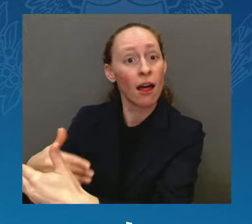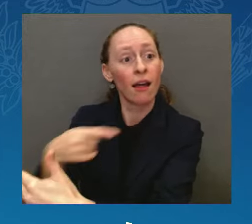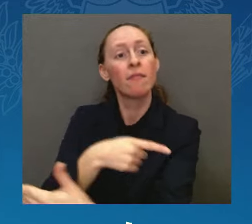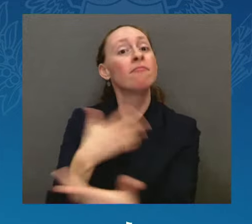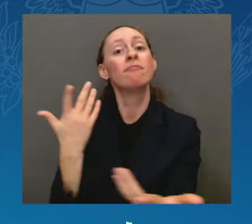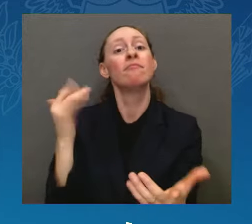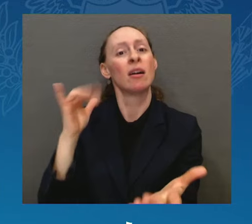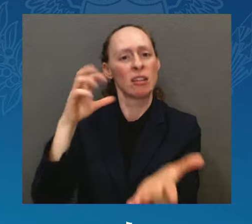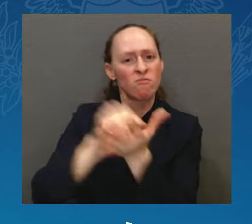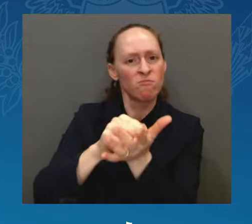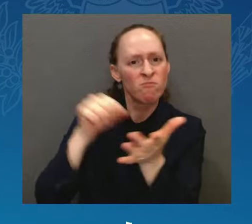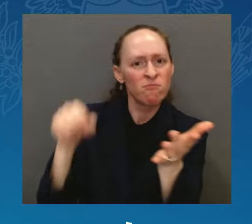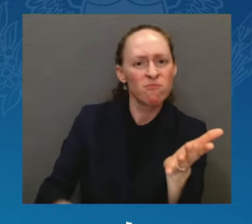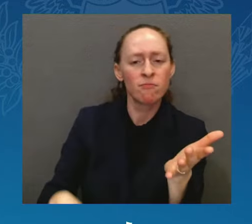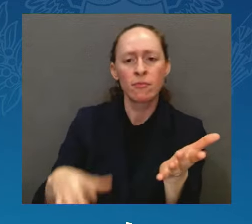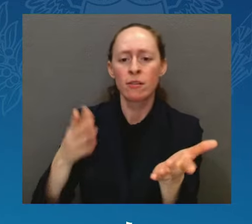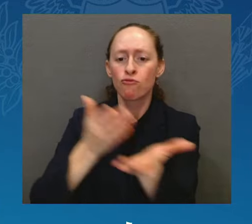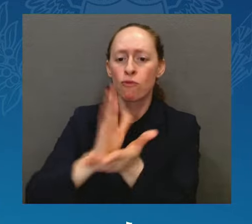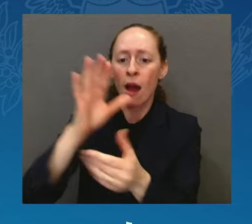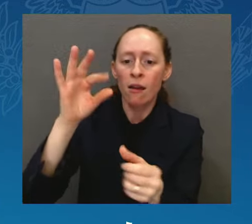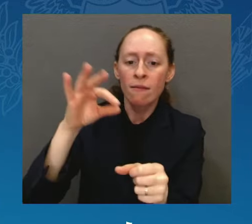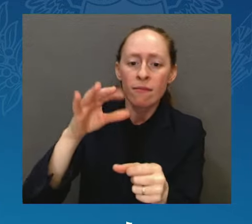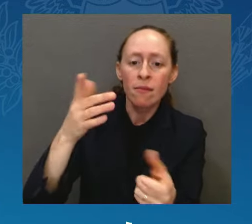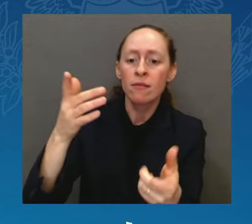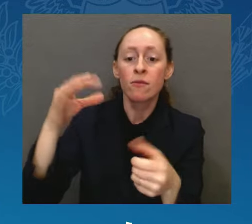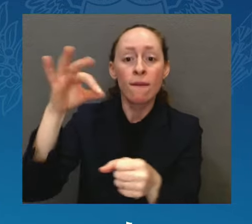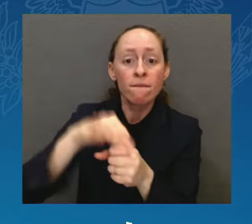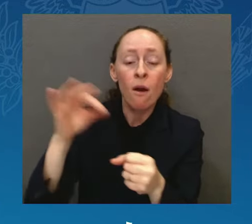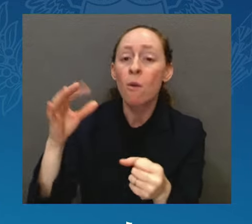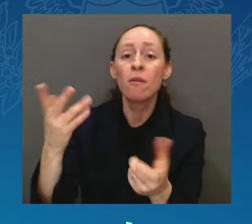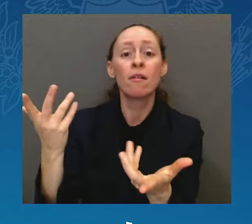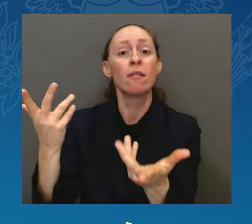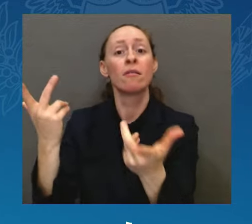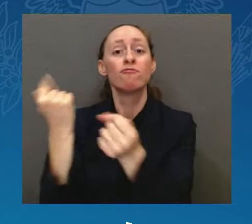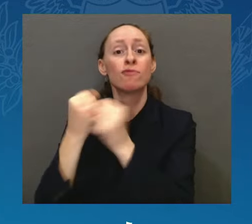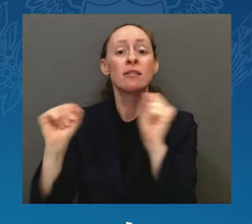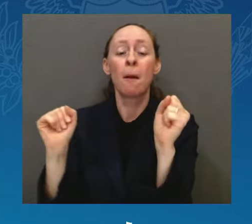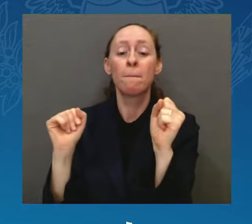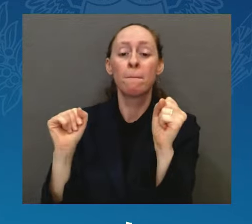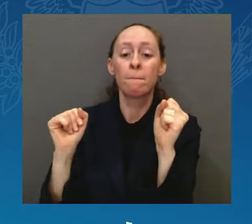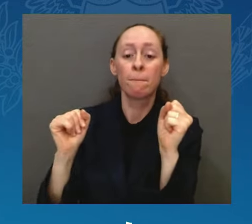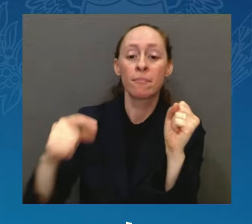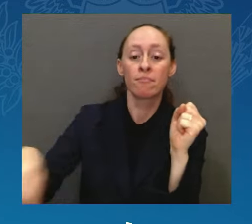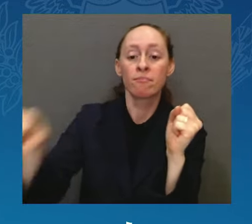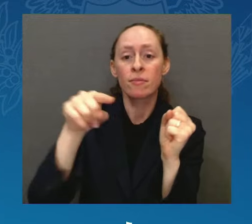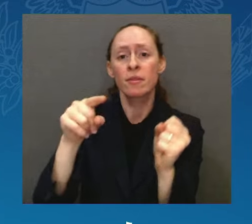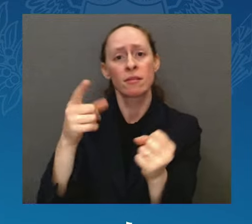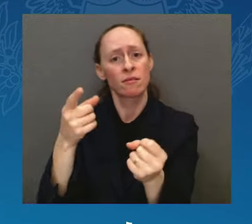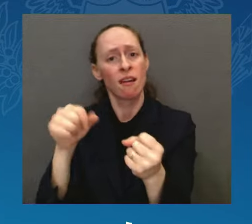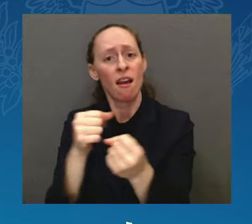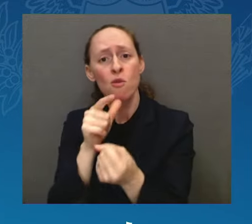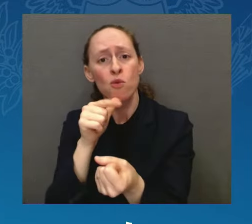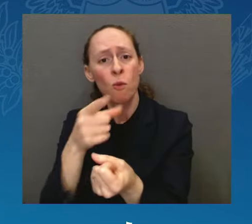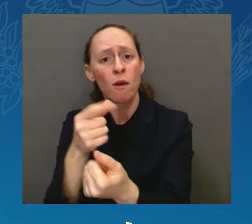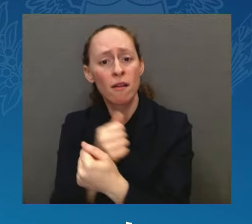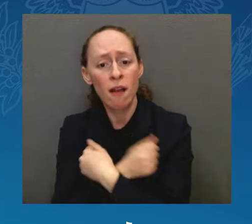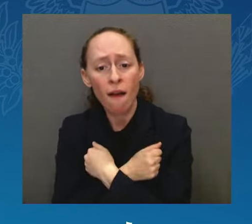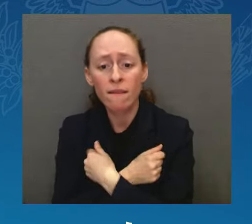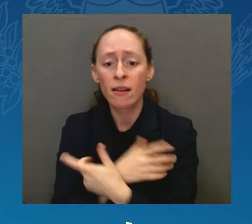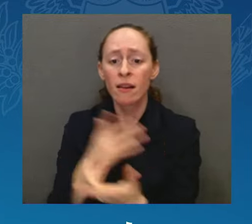the freedom to live safe from violence and hate, the freedom of a woman to make decisions about her own body --